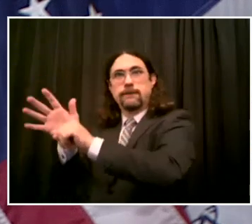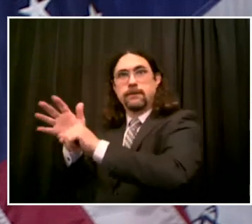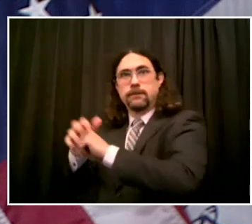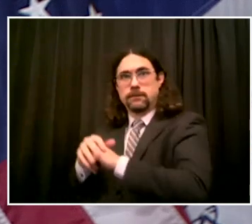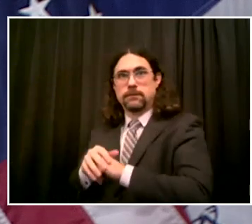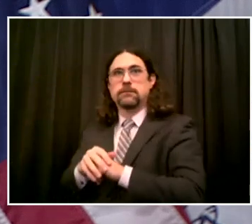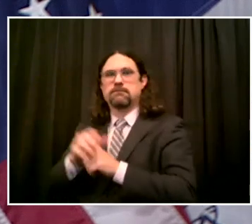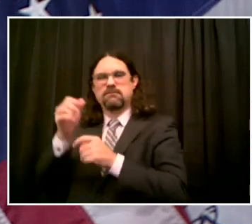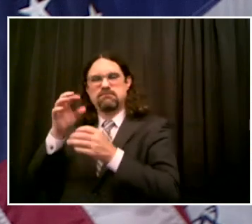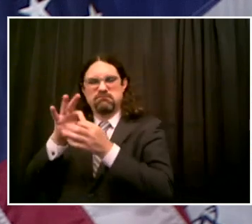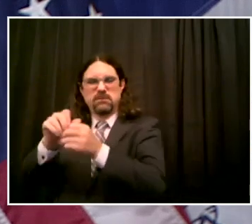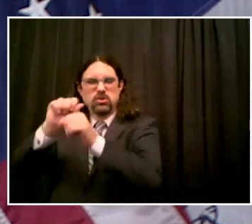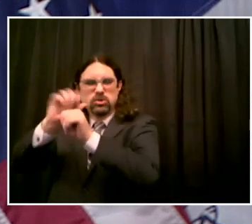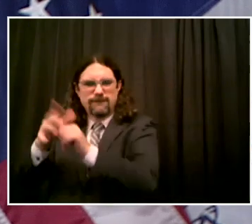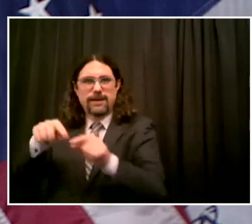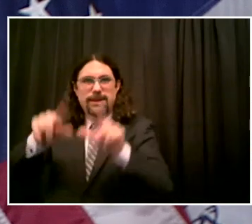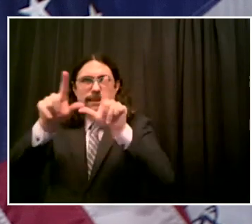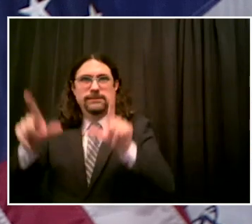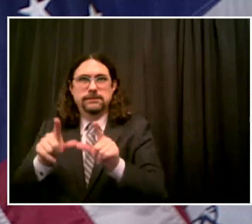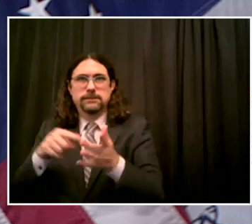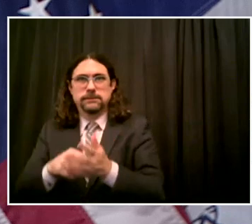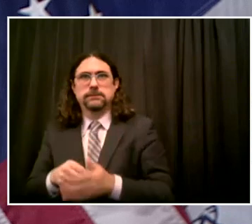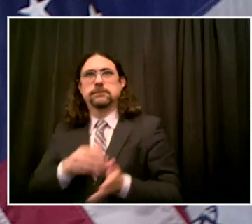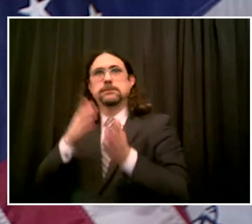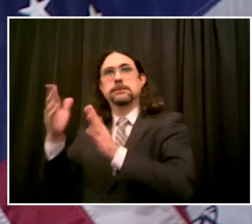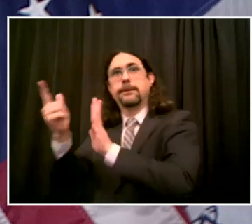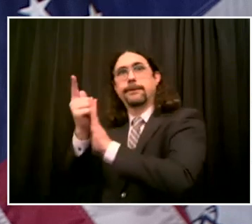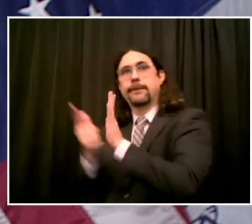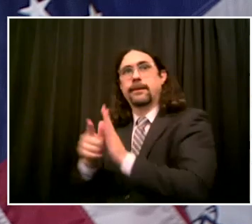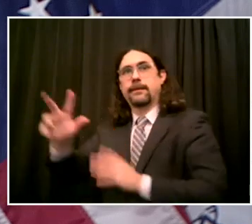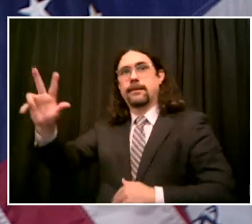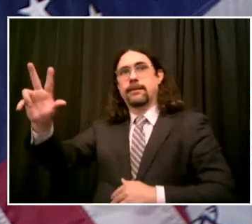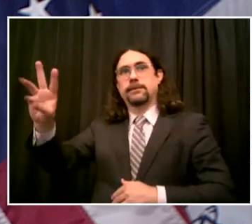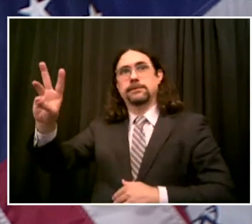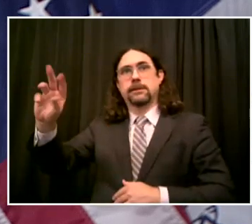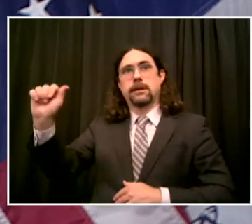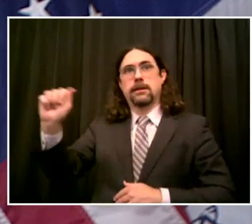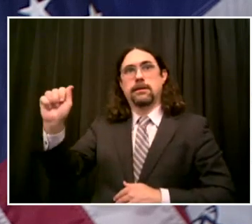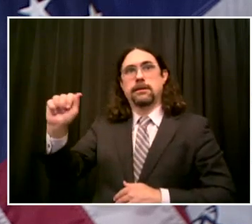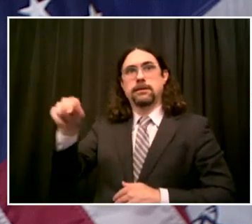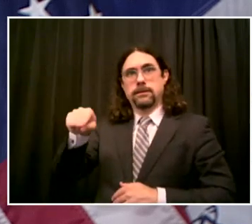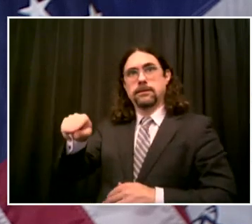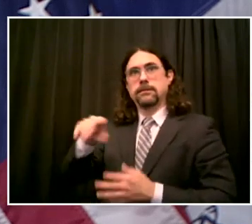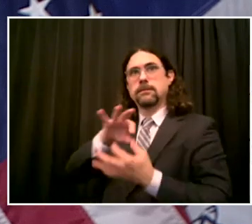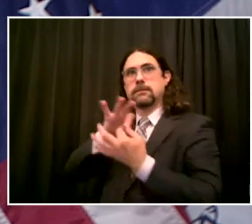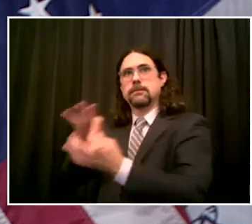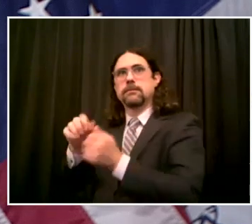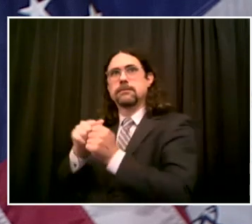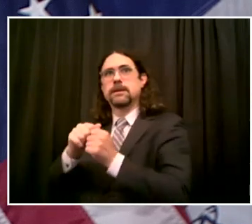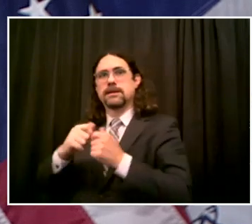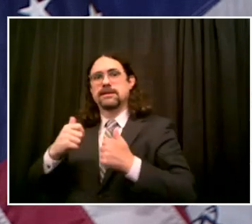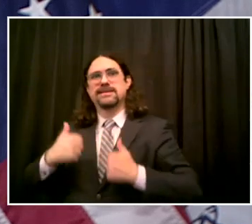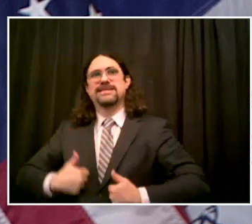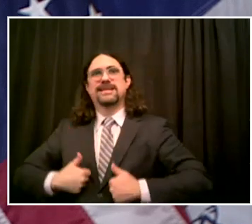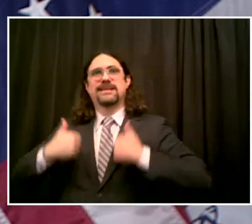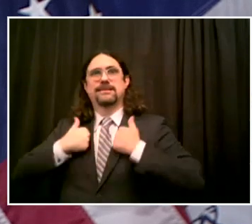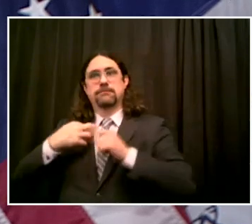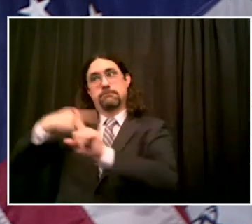INVOLVING A COVID-19 IMPACTED TENANT. INTRO 1936-A EXPANDS THE